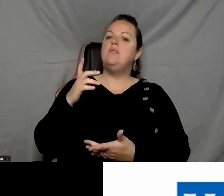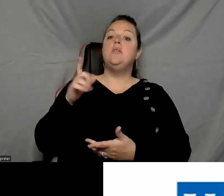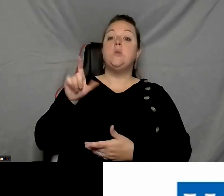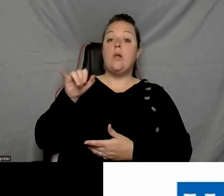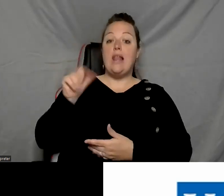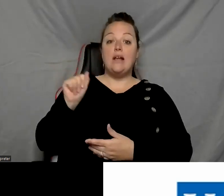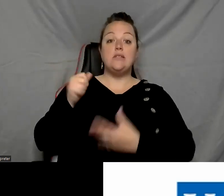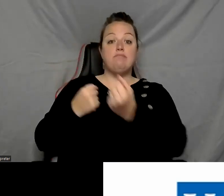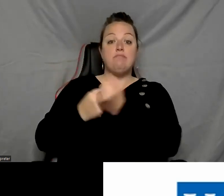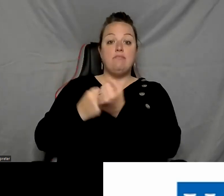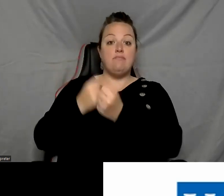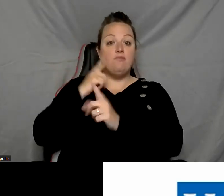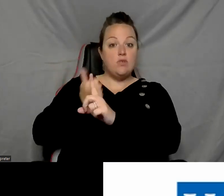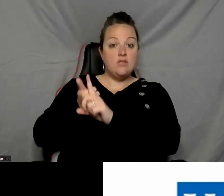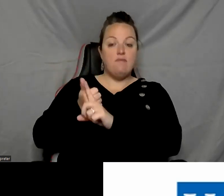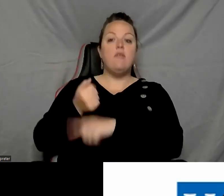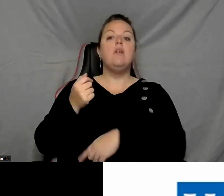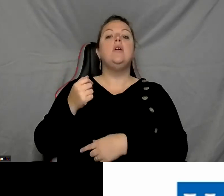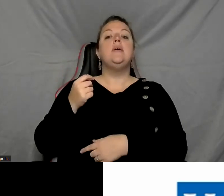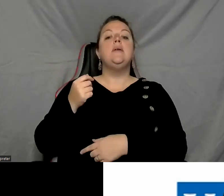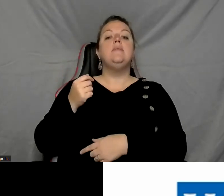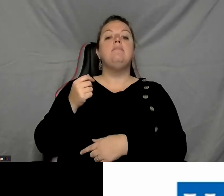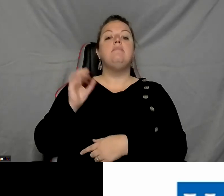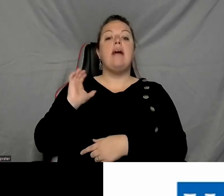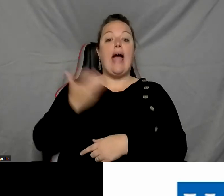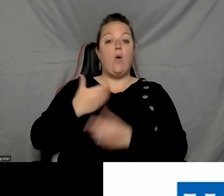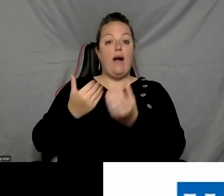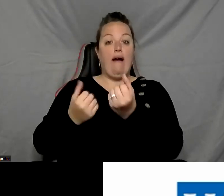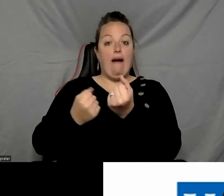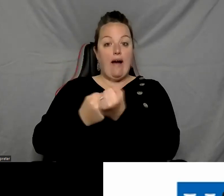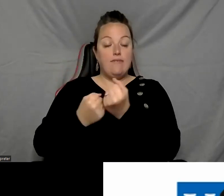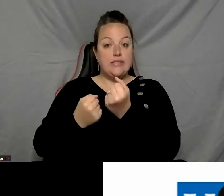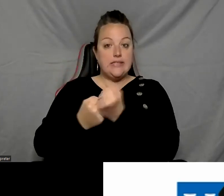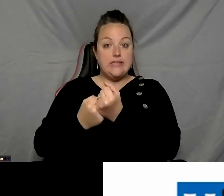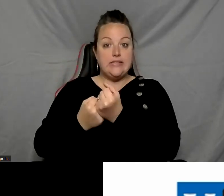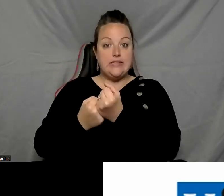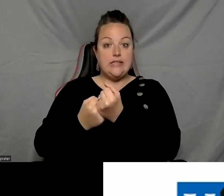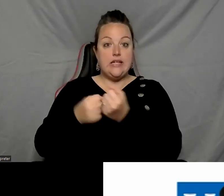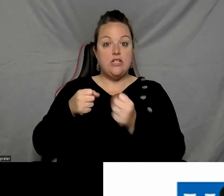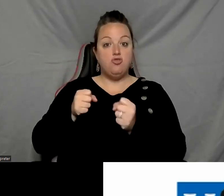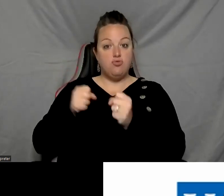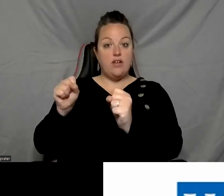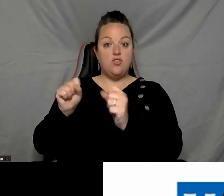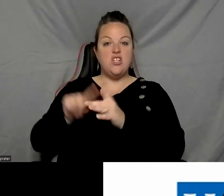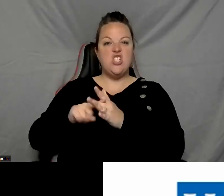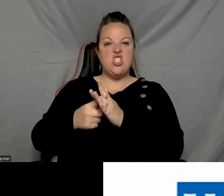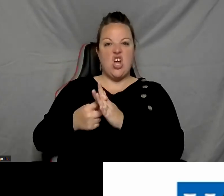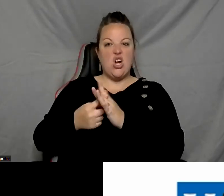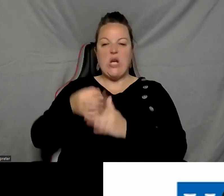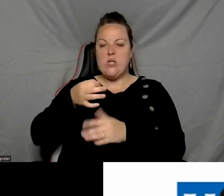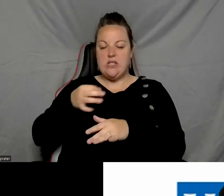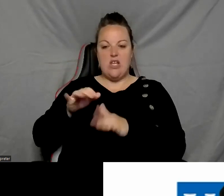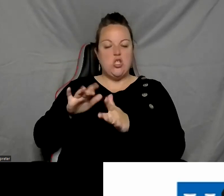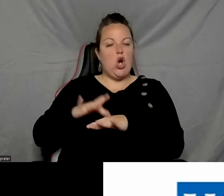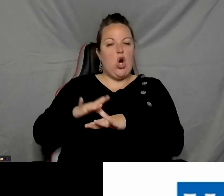for here, one is to make sure that our advocacy strategies to start as early from kindergarten.